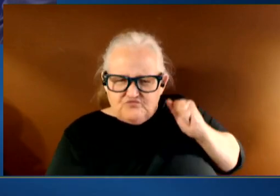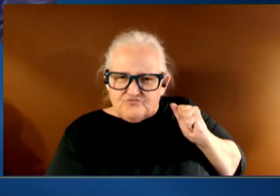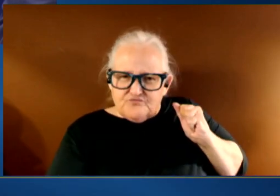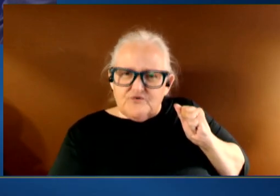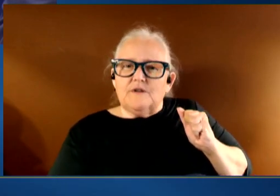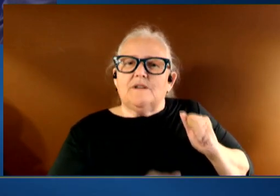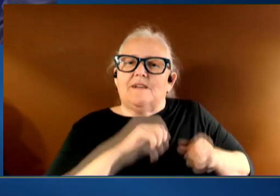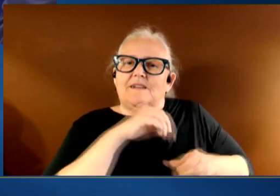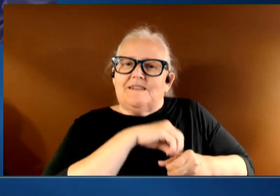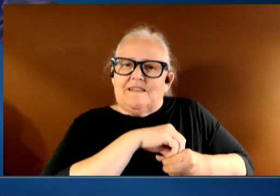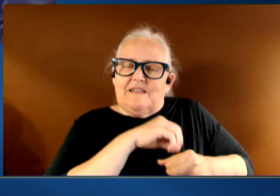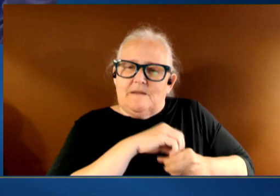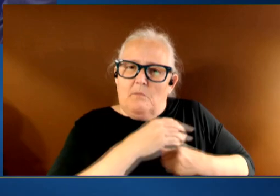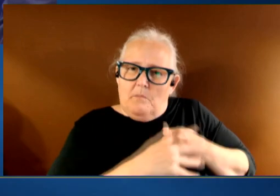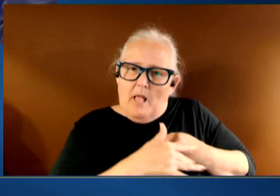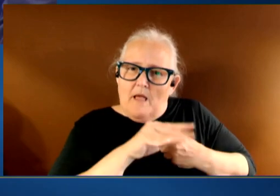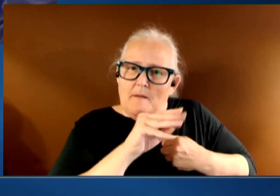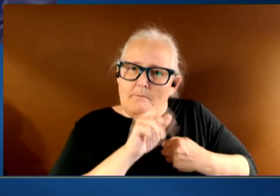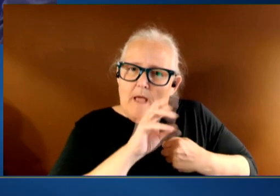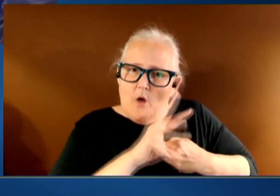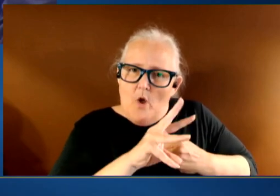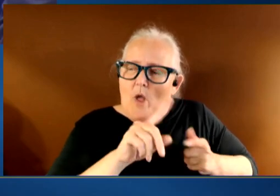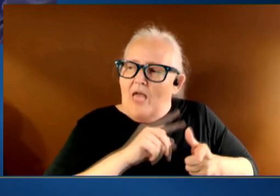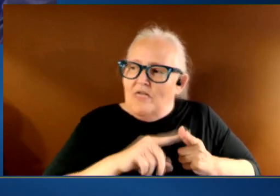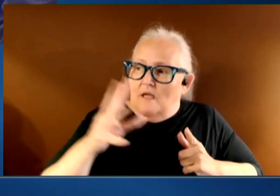was really effective. It's actually 95 percent effective now in children with